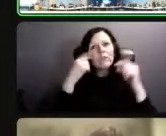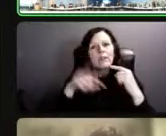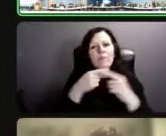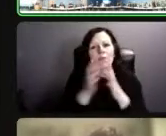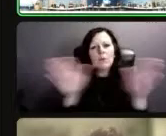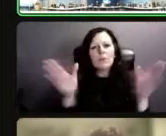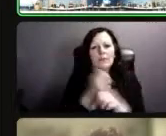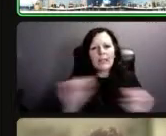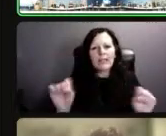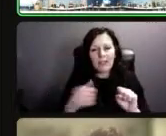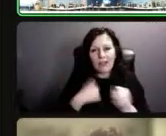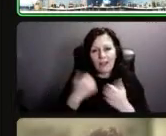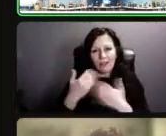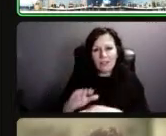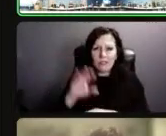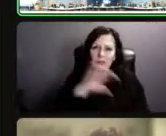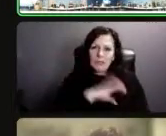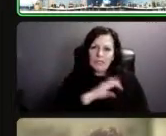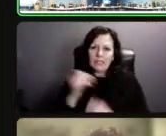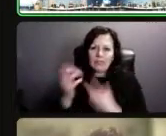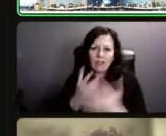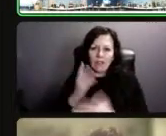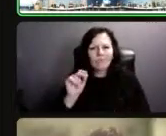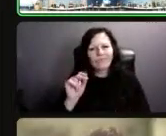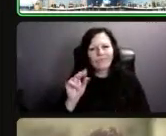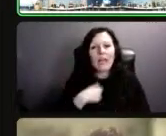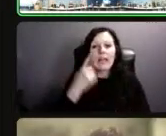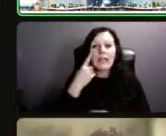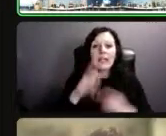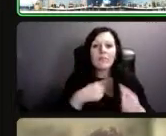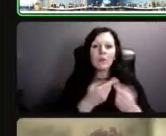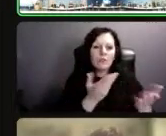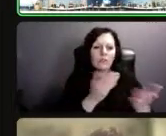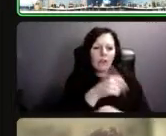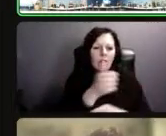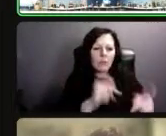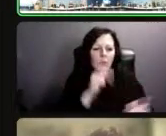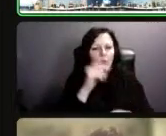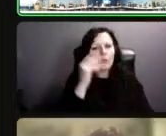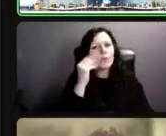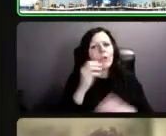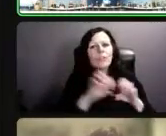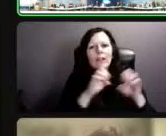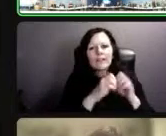ONE THING I AM CURIOUS TO KNOW ABOUT IS WHEN I THINK A PUBLIC